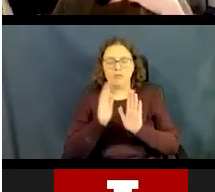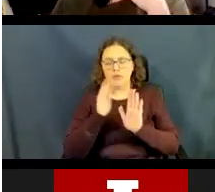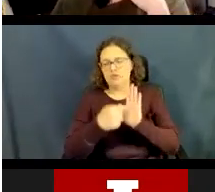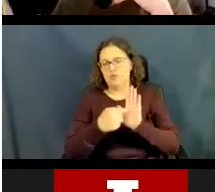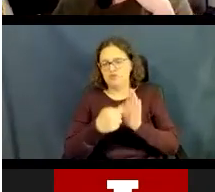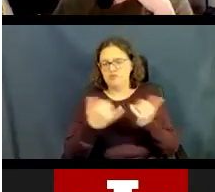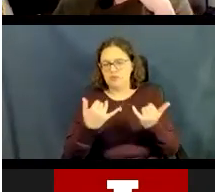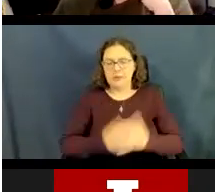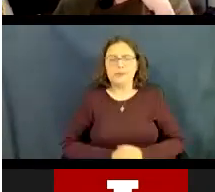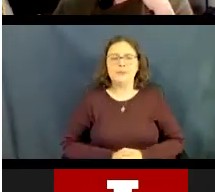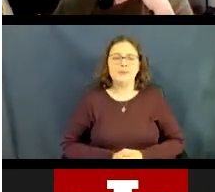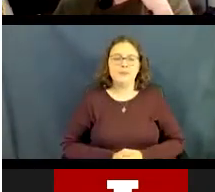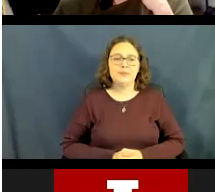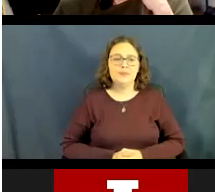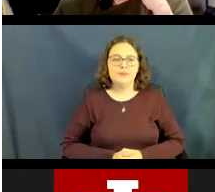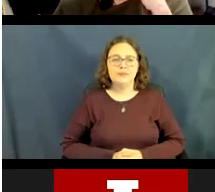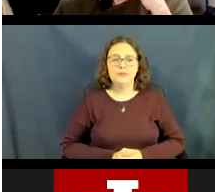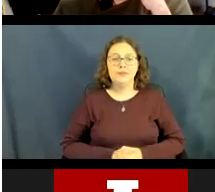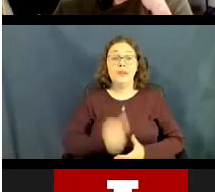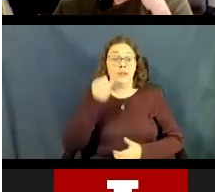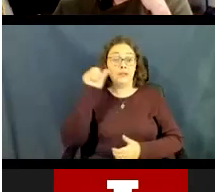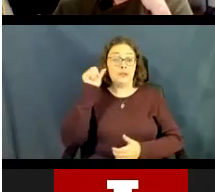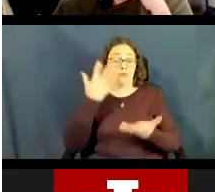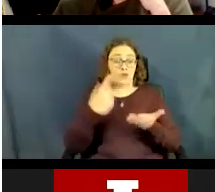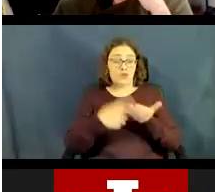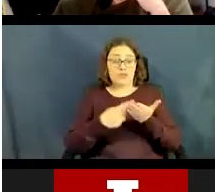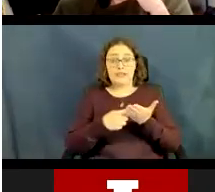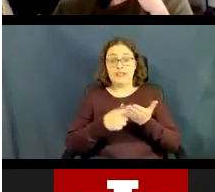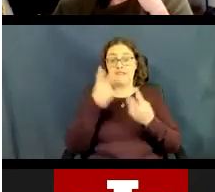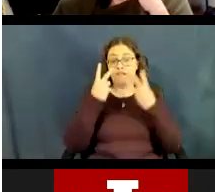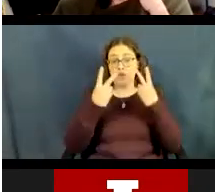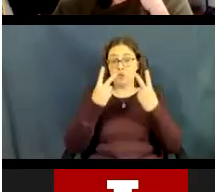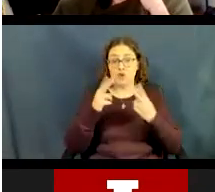We also talked about the visual resume and honor that padlet Sandy showed earlier,